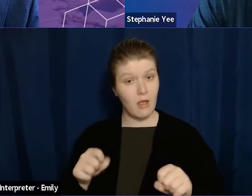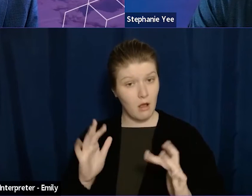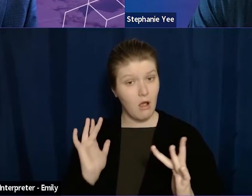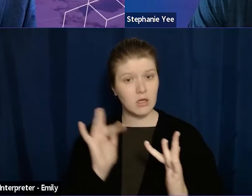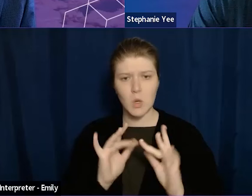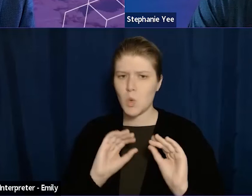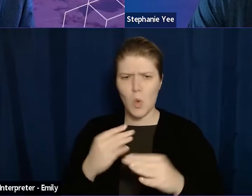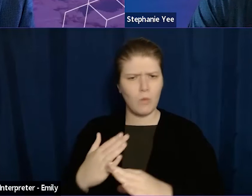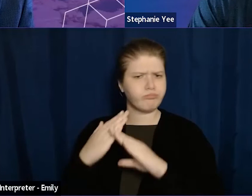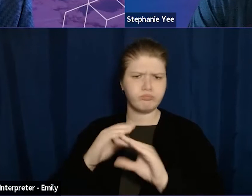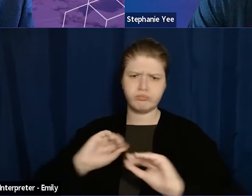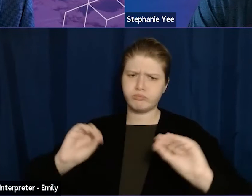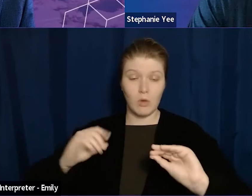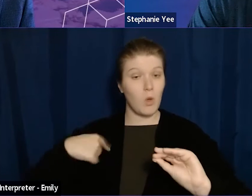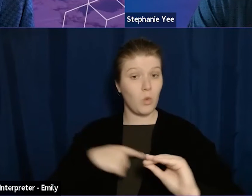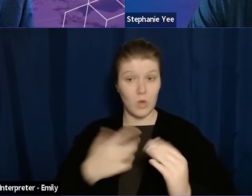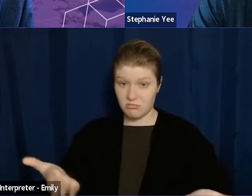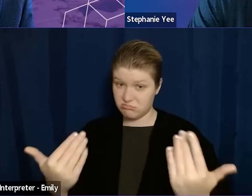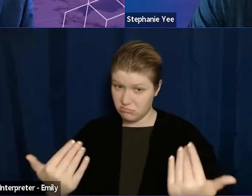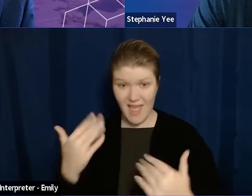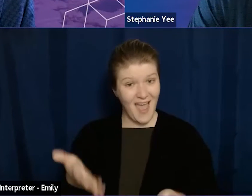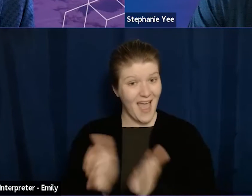We say, "Ask early, ask often!" So we do want to hear from you.